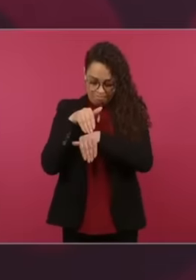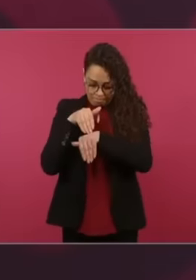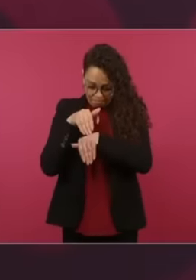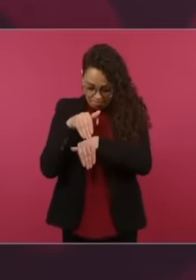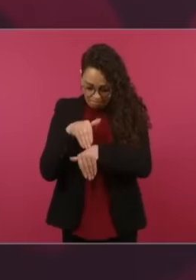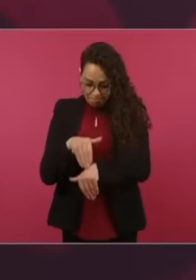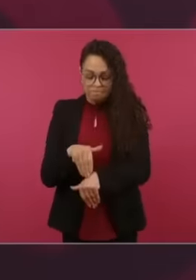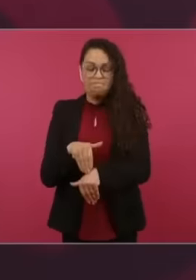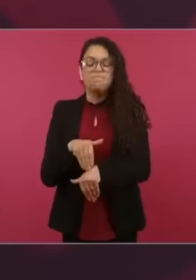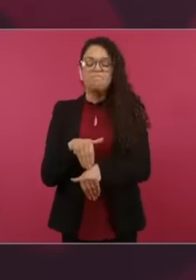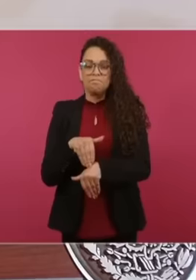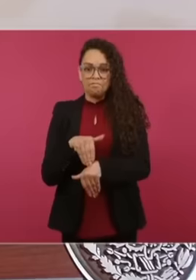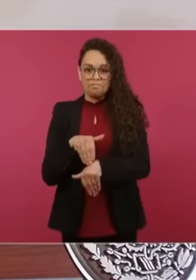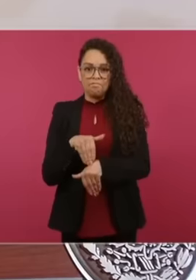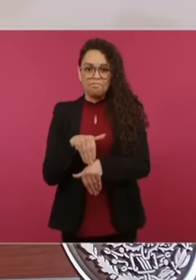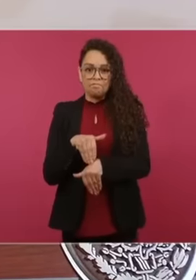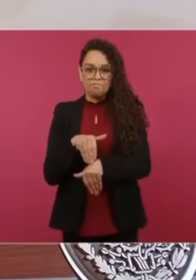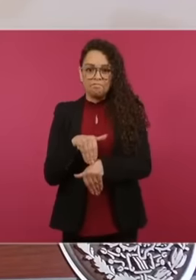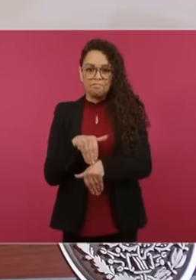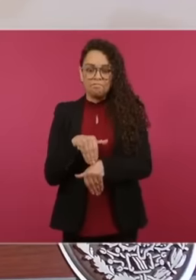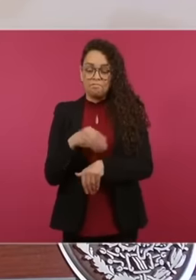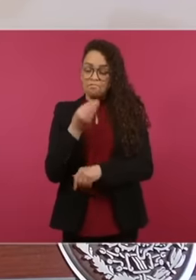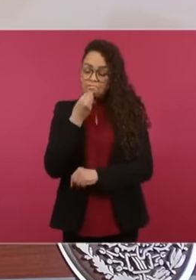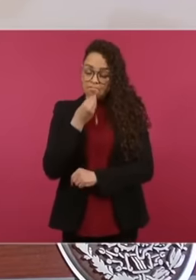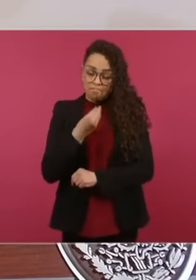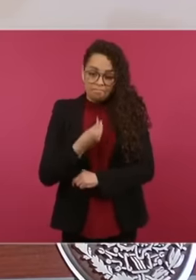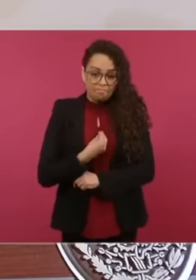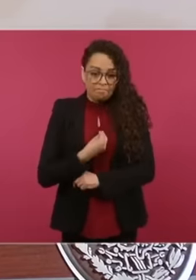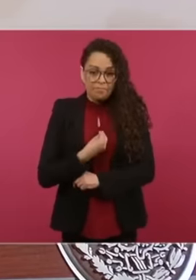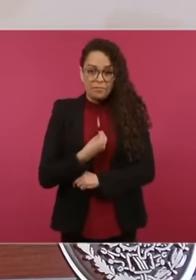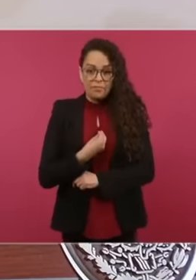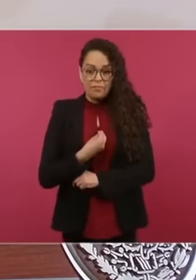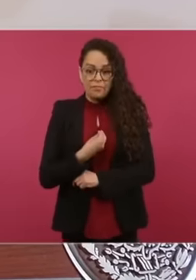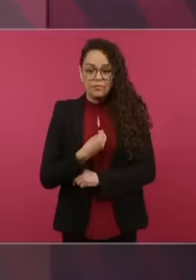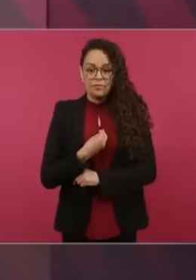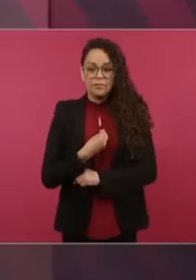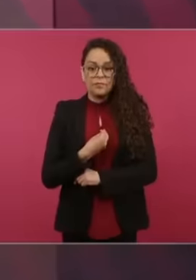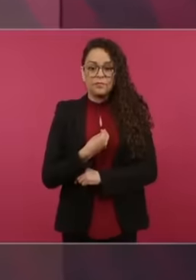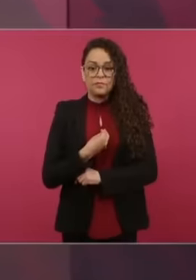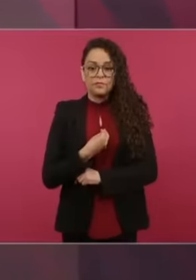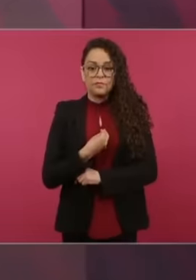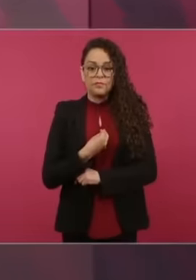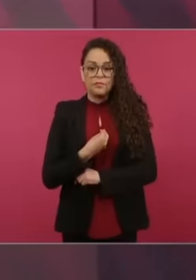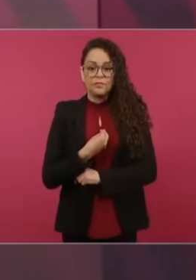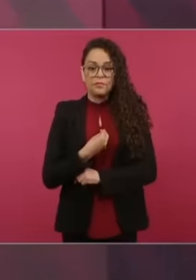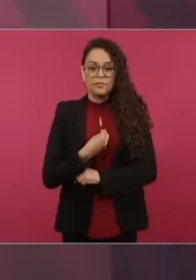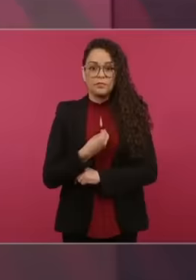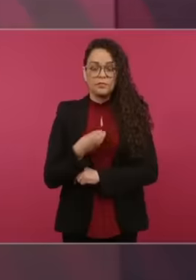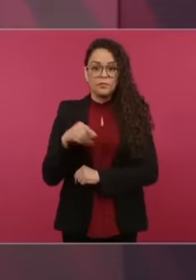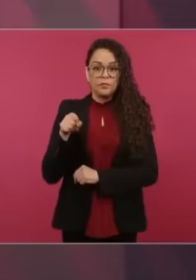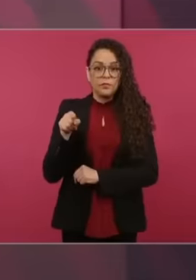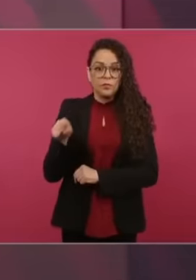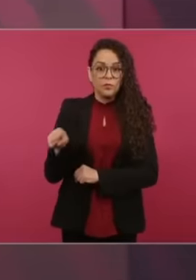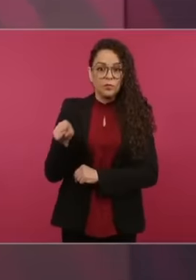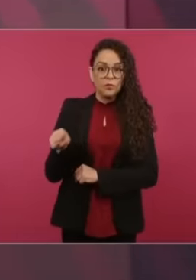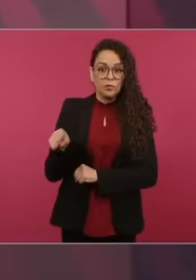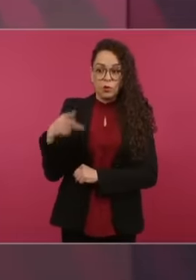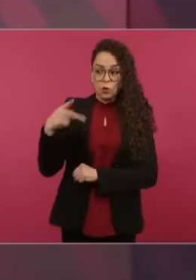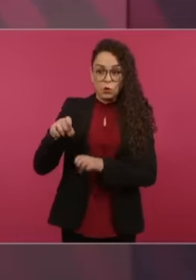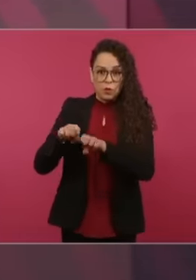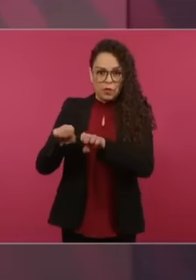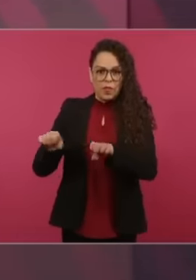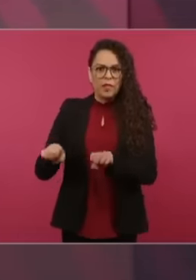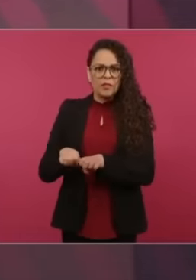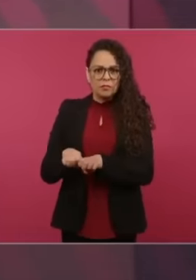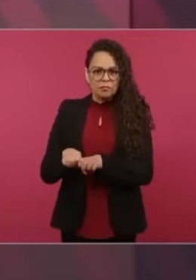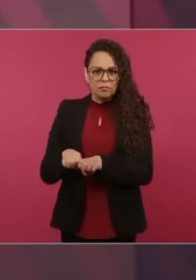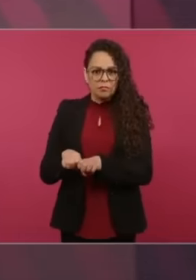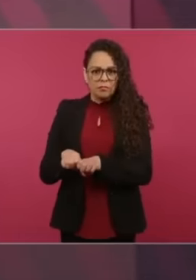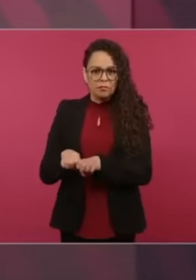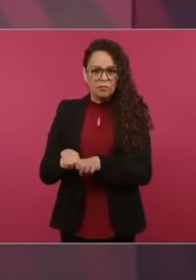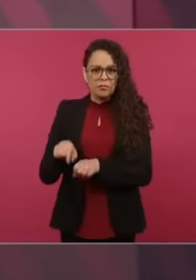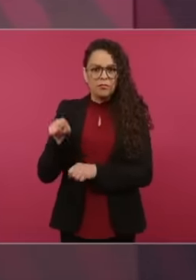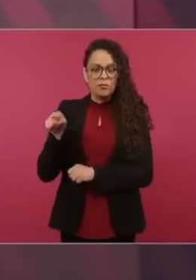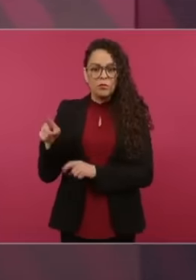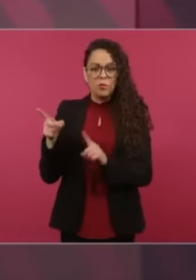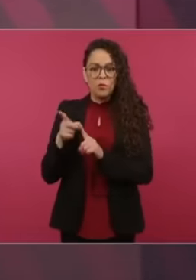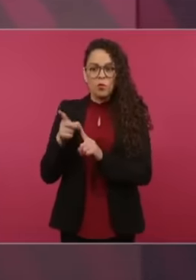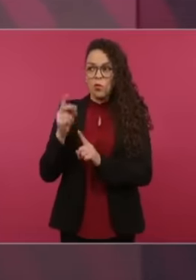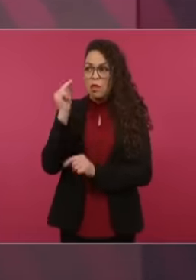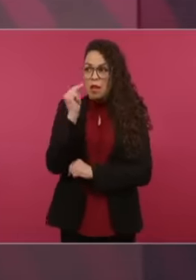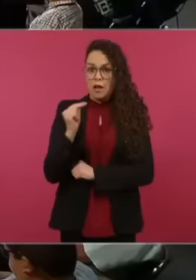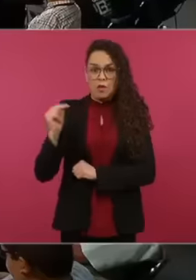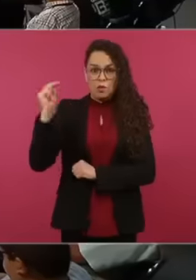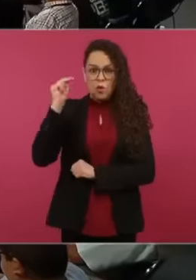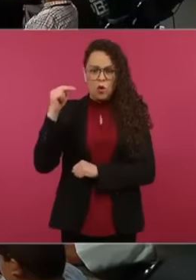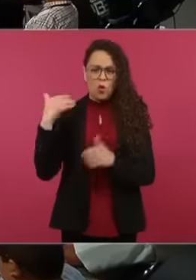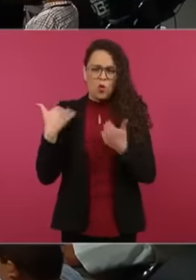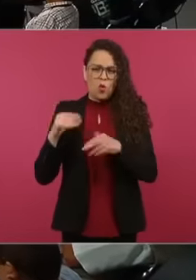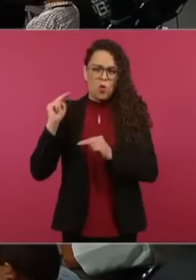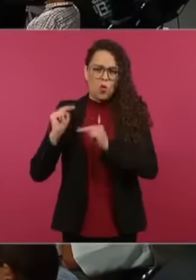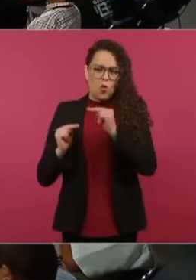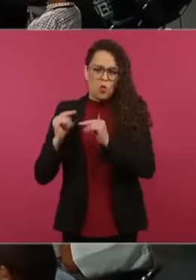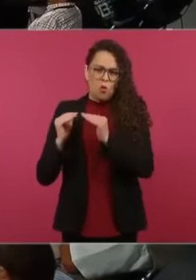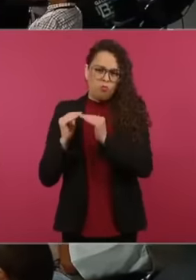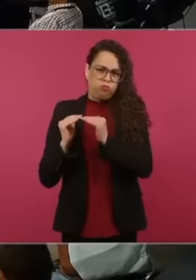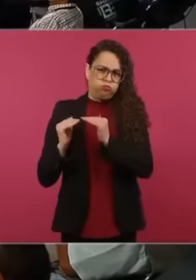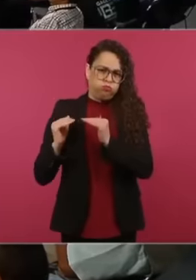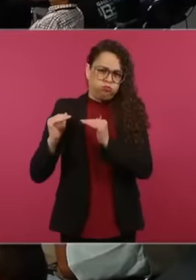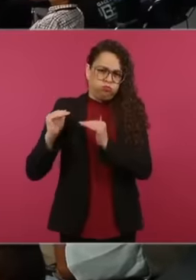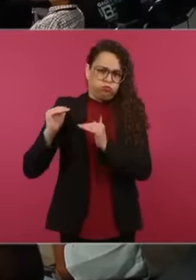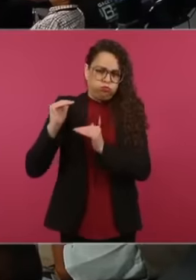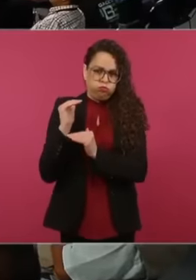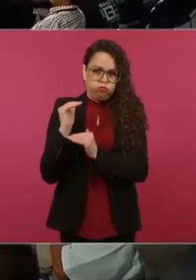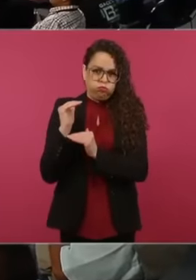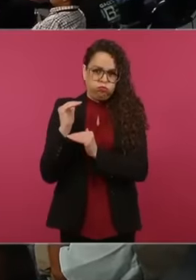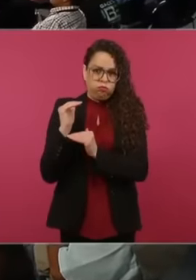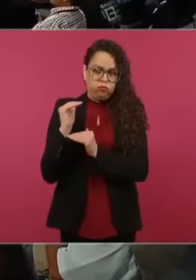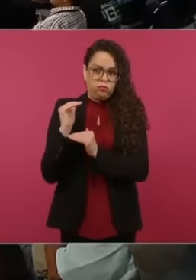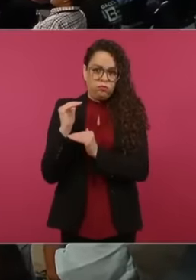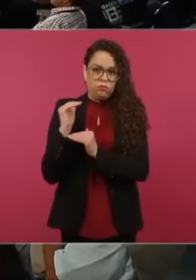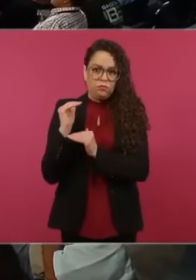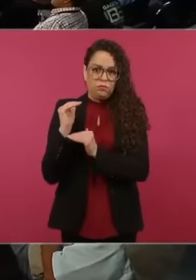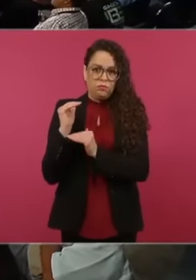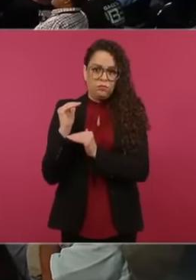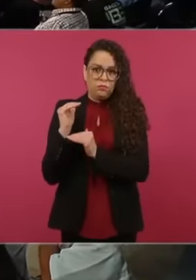formed a team with an elite group in the Northern Command, an elite group of the Navy in the Northern Command,